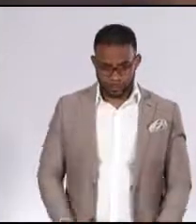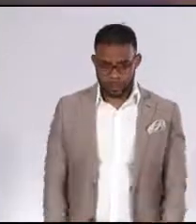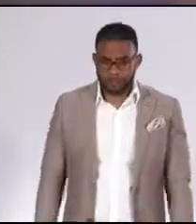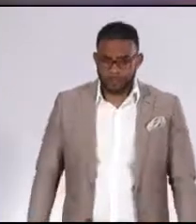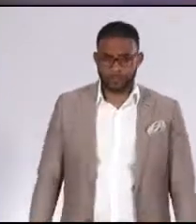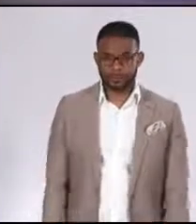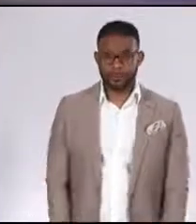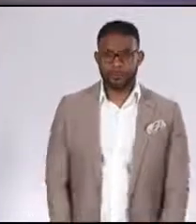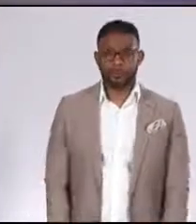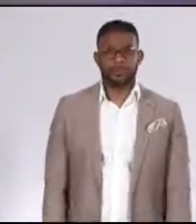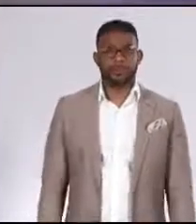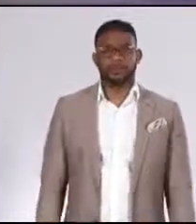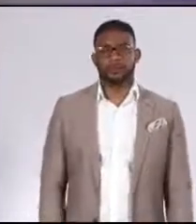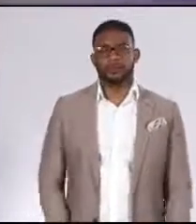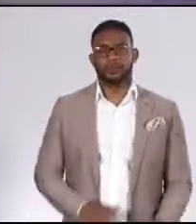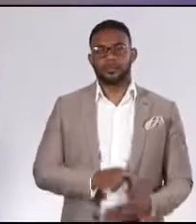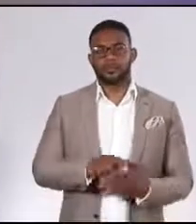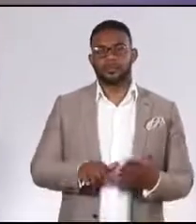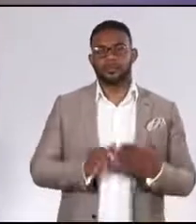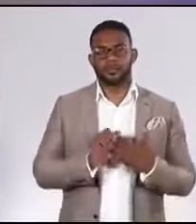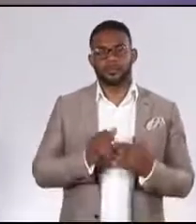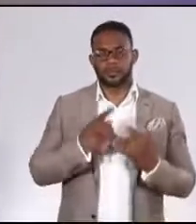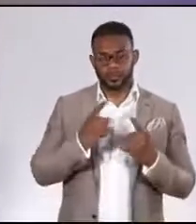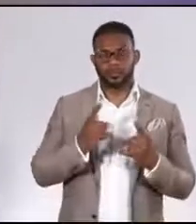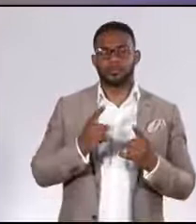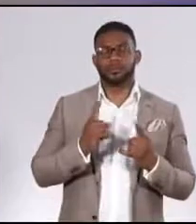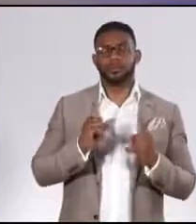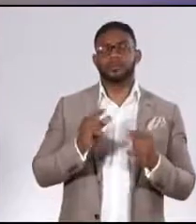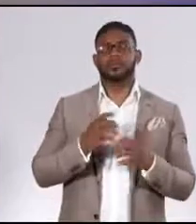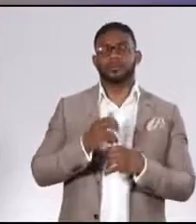all of these things led me to finally go and get my hearing tested.